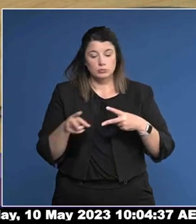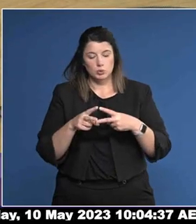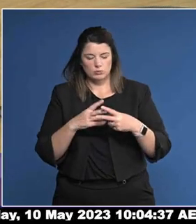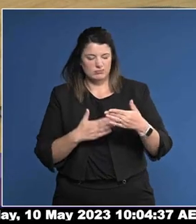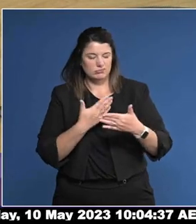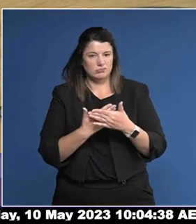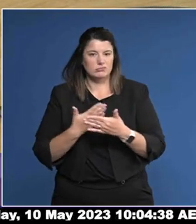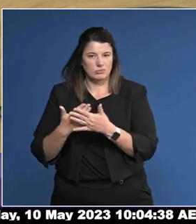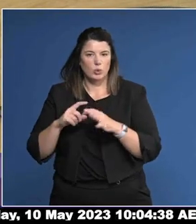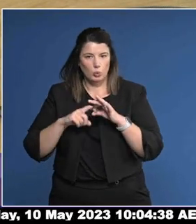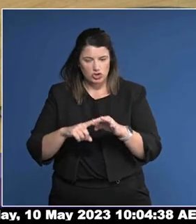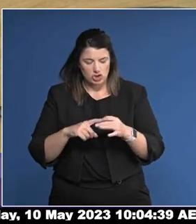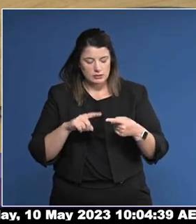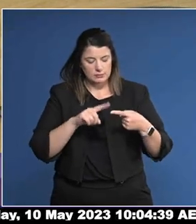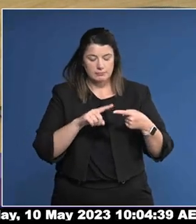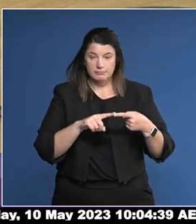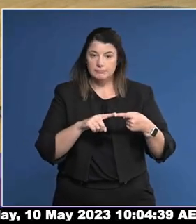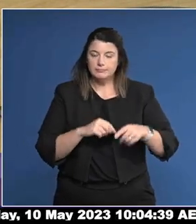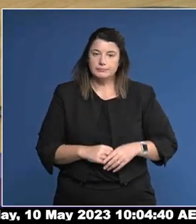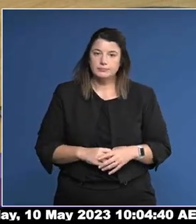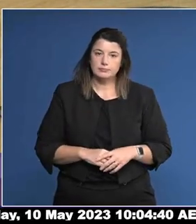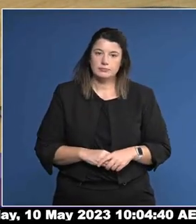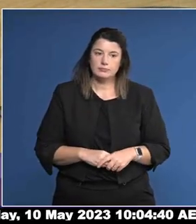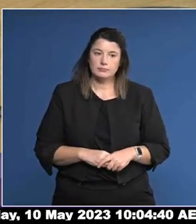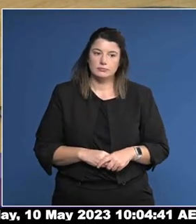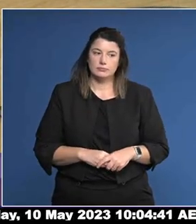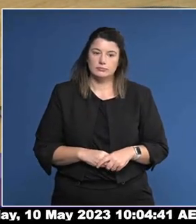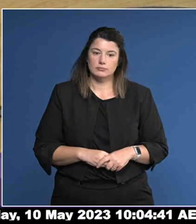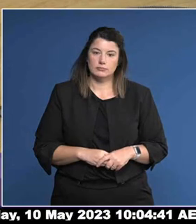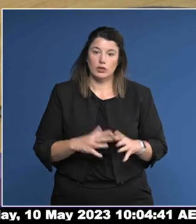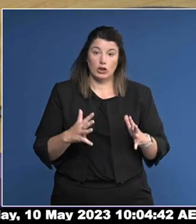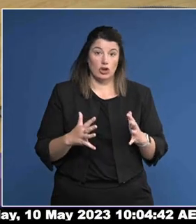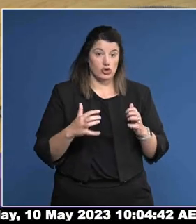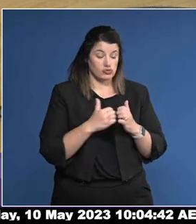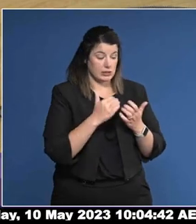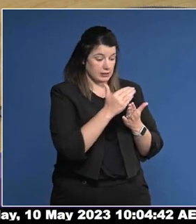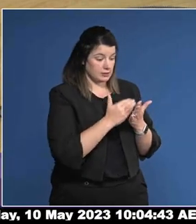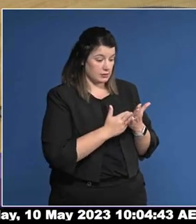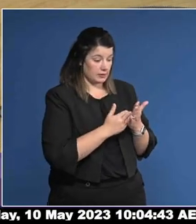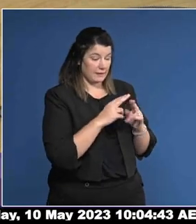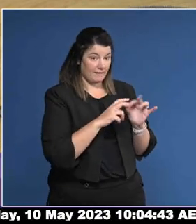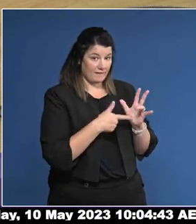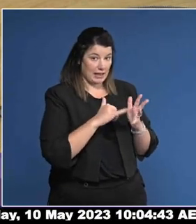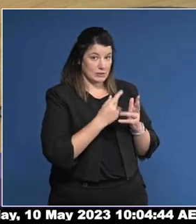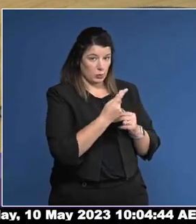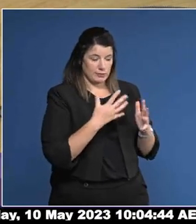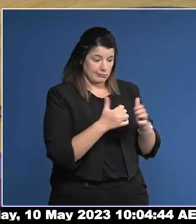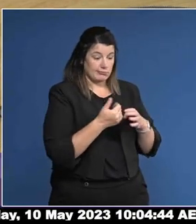Would you accept, having looked at the agreed facts, the underlying documents and in